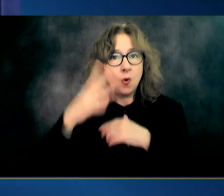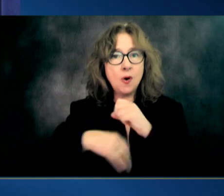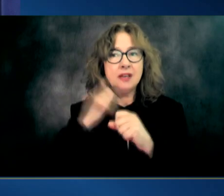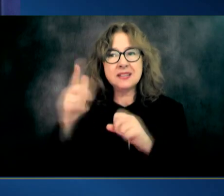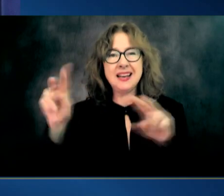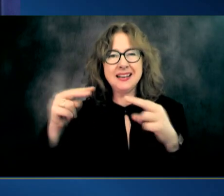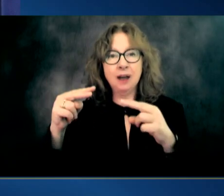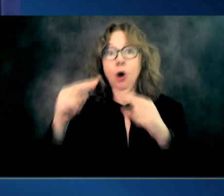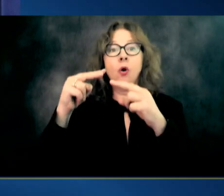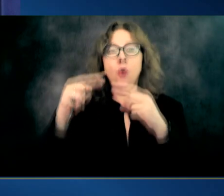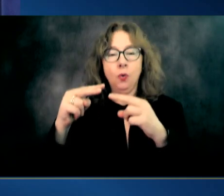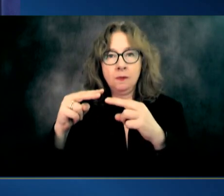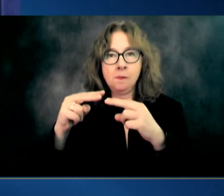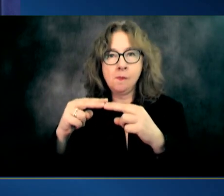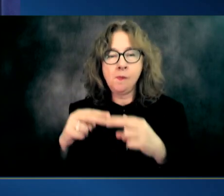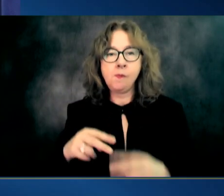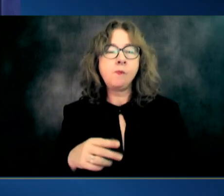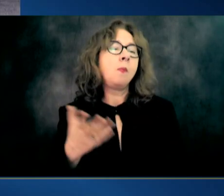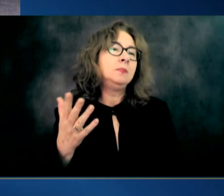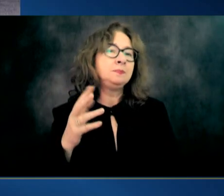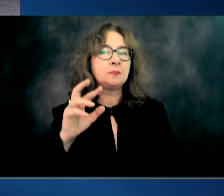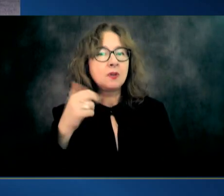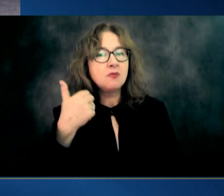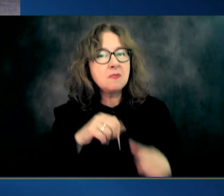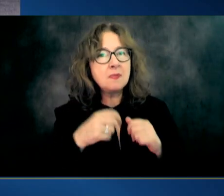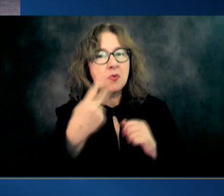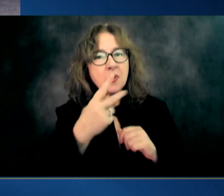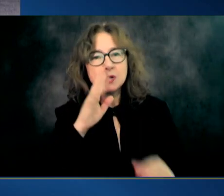Lydia Pecker: Well, we talked about Romeo and Juliet, right? That's not how love works.